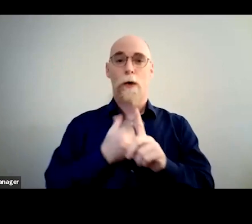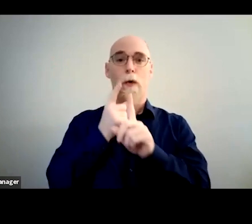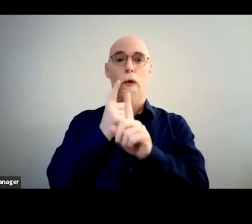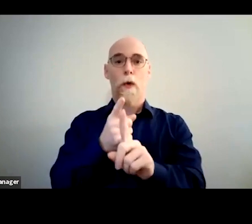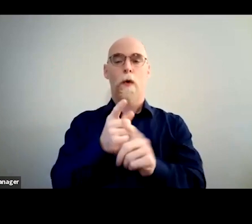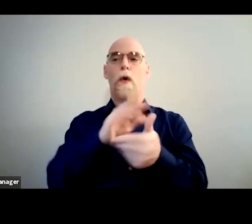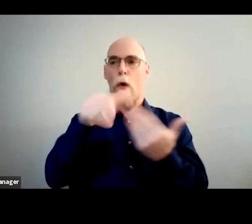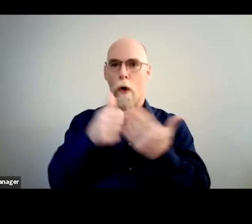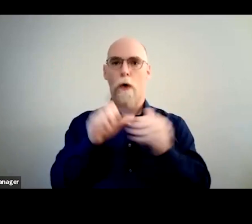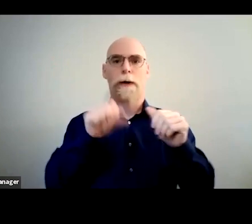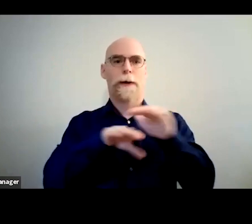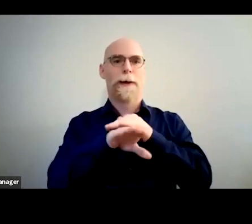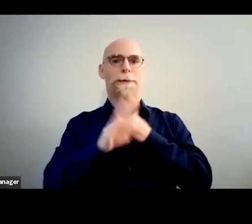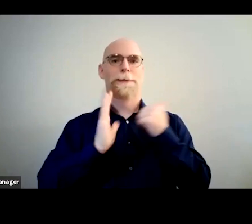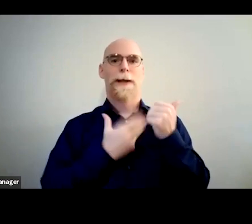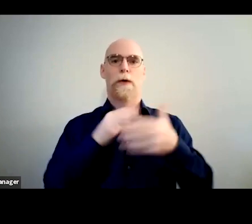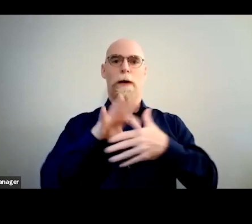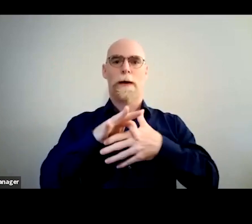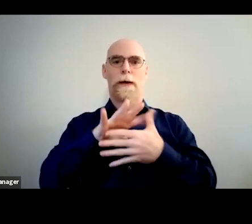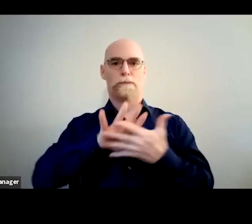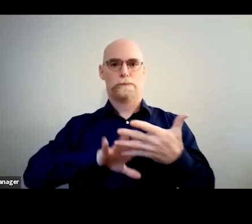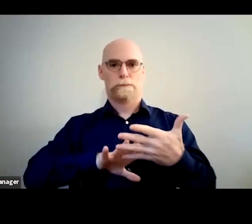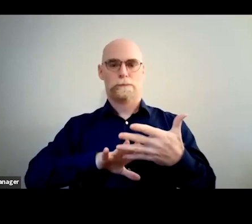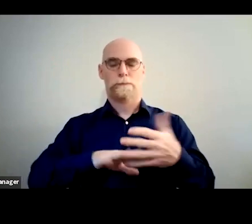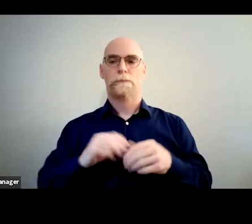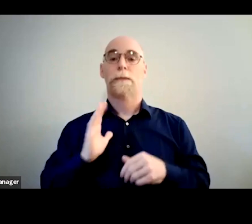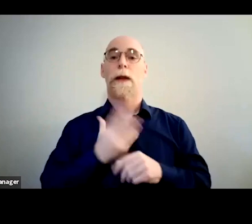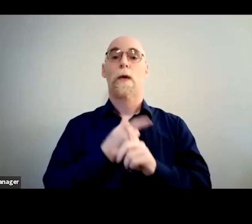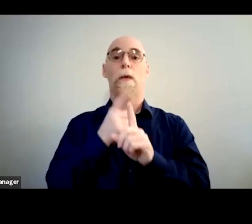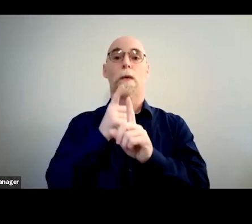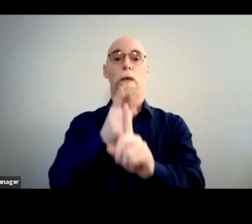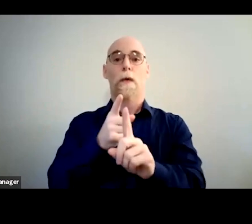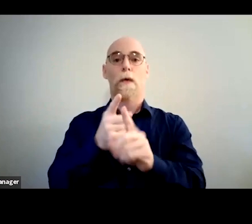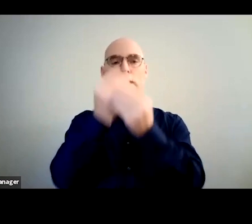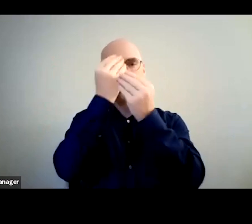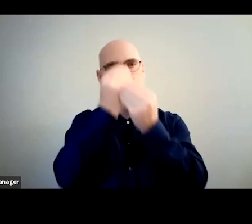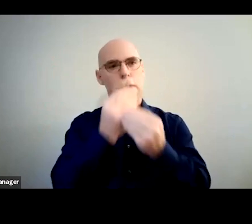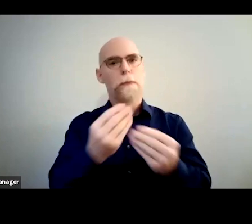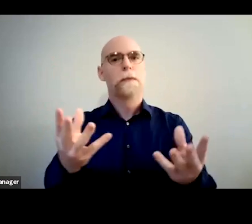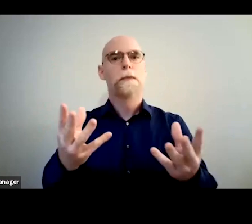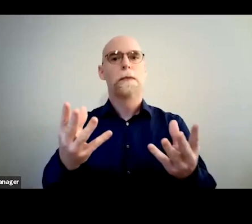amplifying and sharing the voices and stories that too often have been overlooked or intentionally